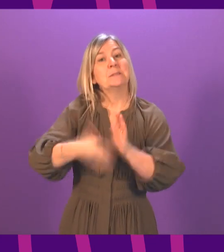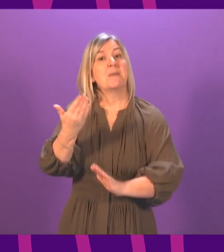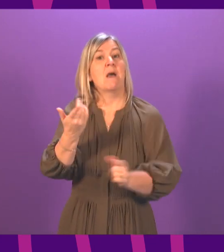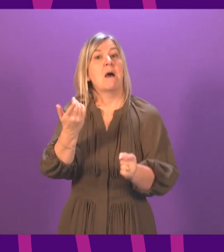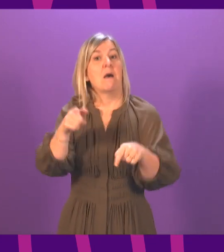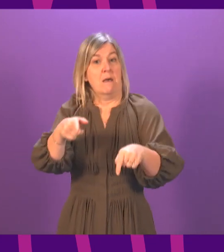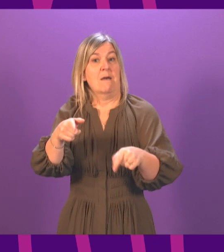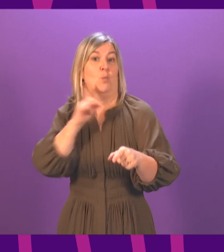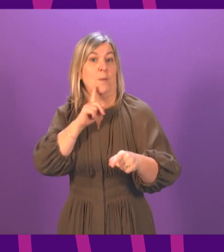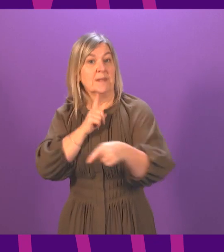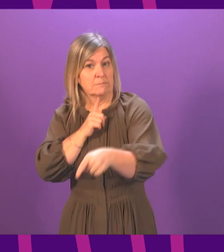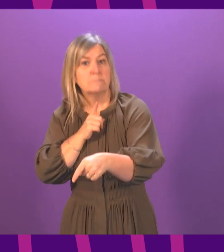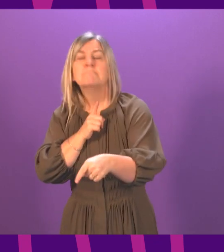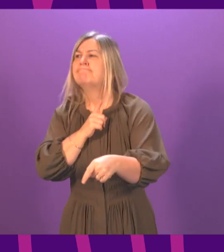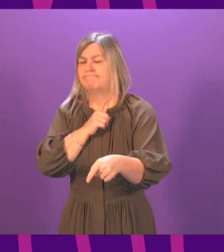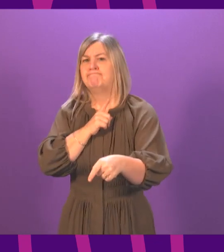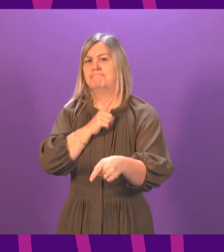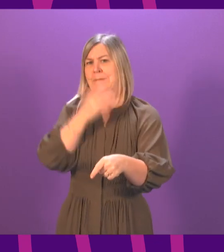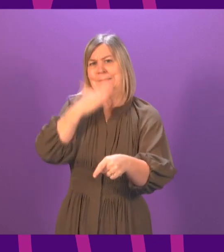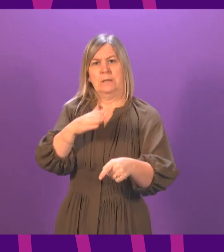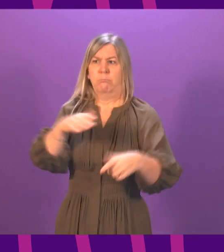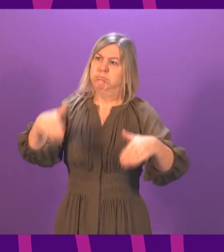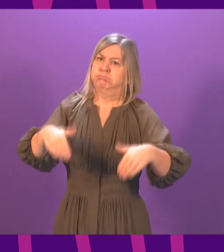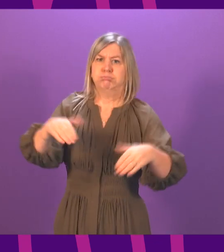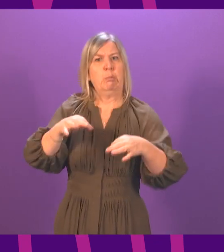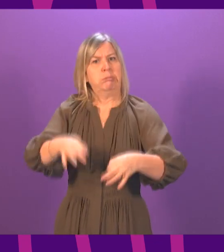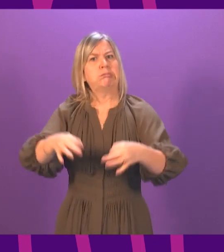whether priority will be given to people who have previously had an abnormal result. (S5F-04760)